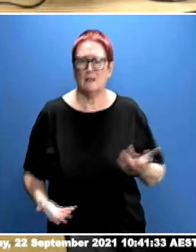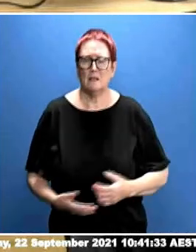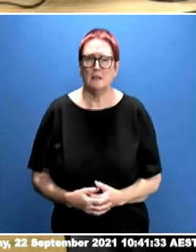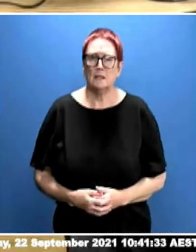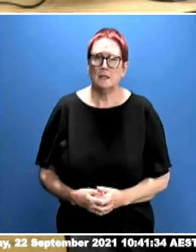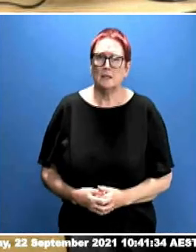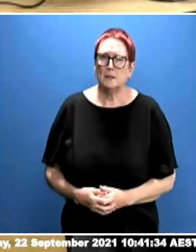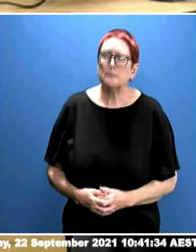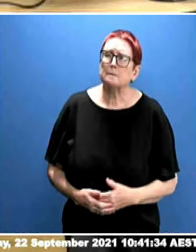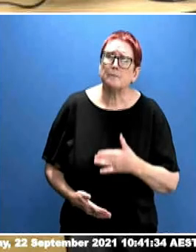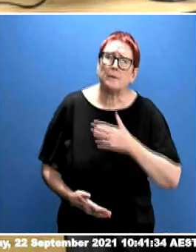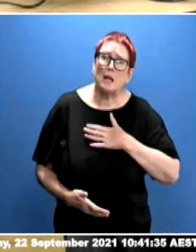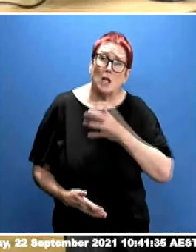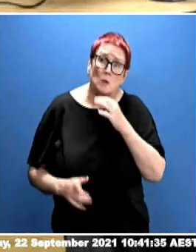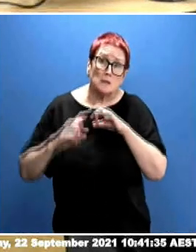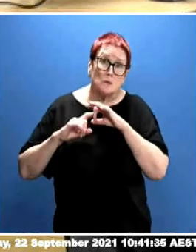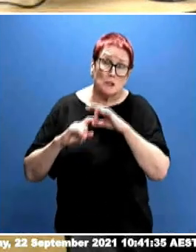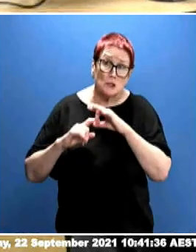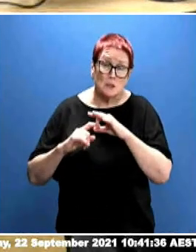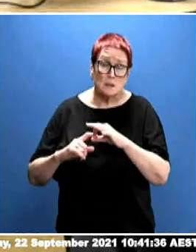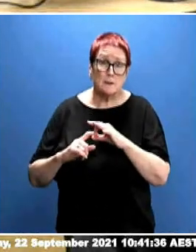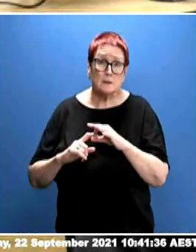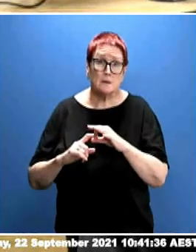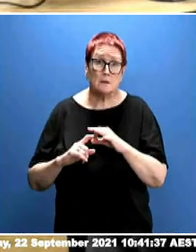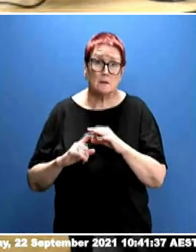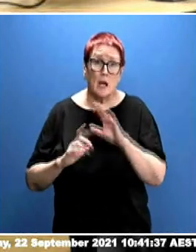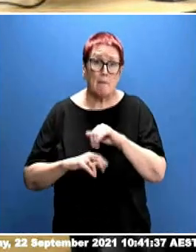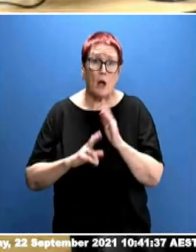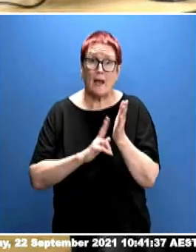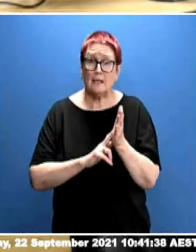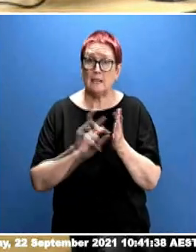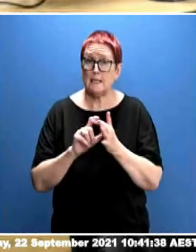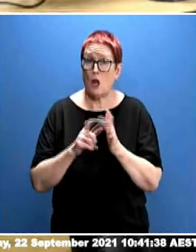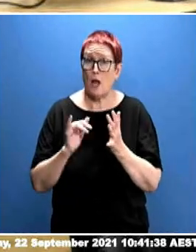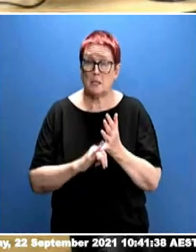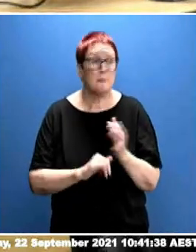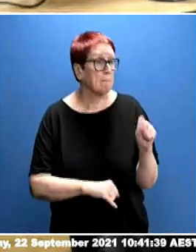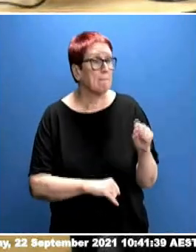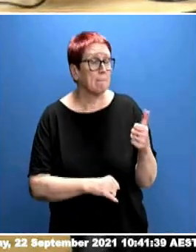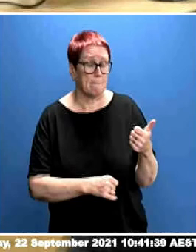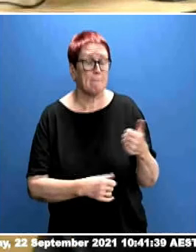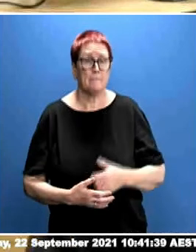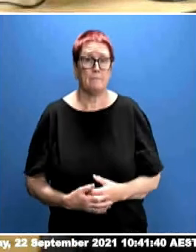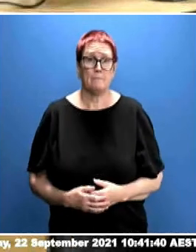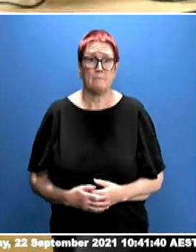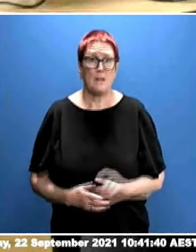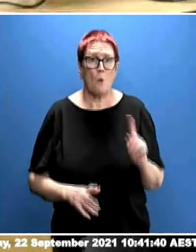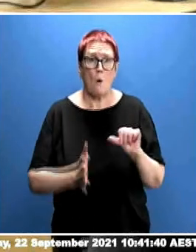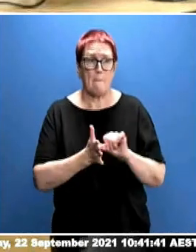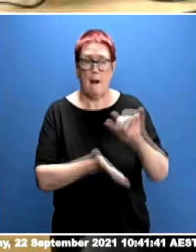Ivy, I'd like to ask some more questions about the NDIS --- Mmm-hmm. and the package.